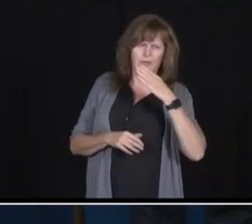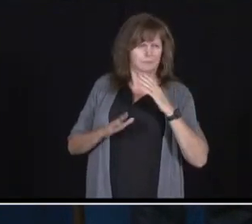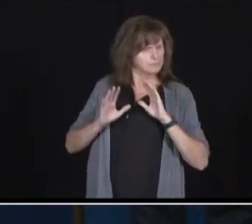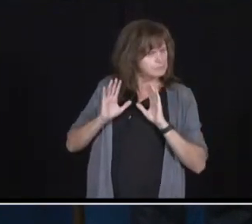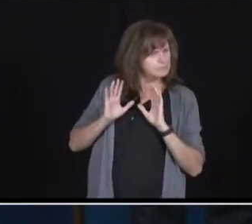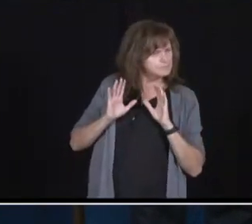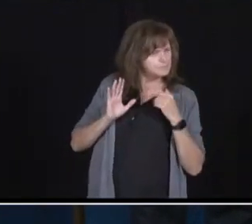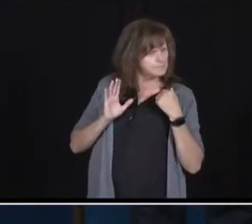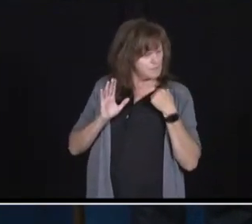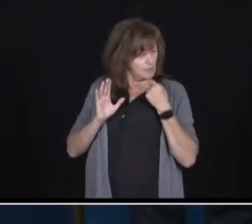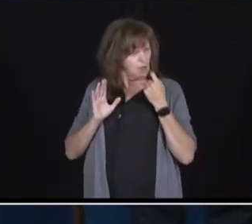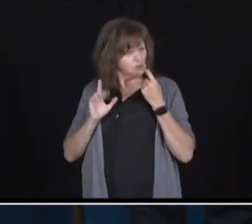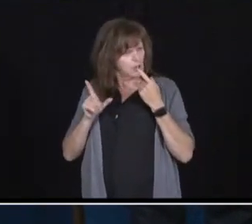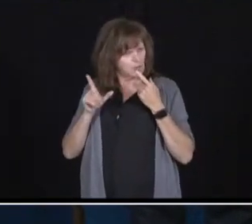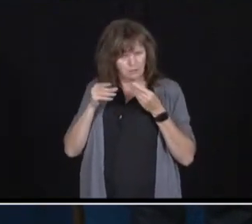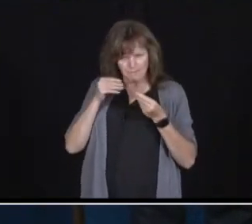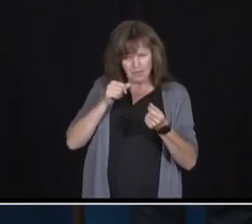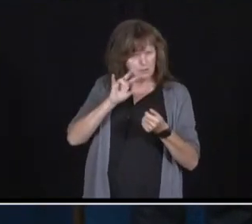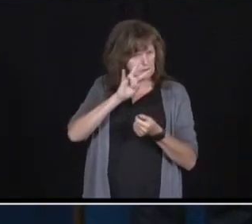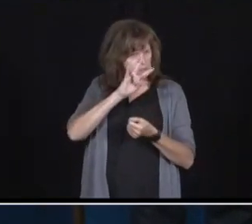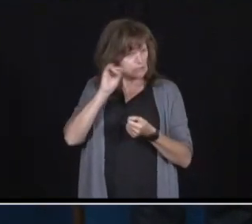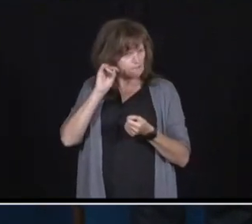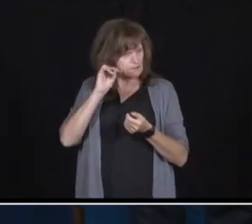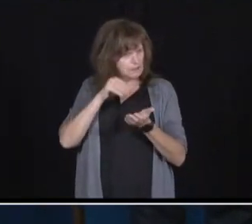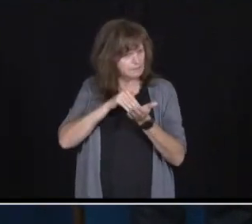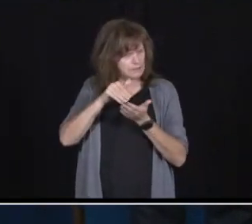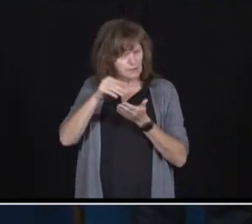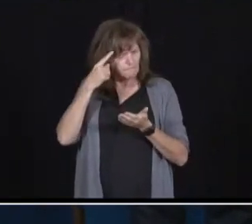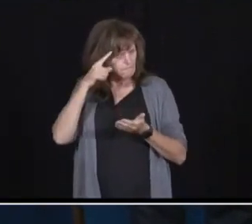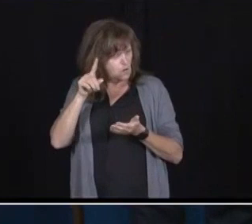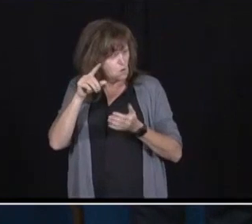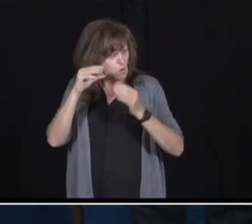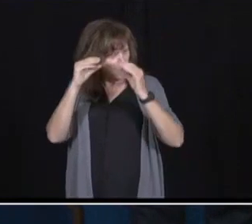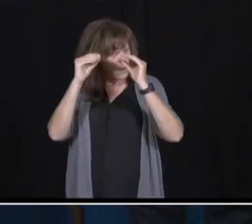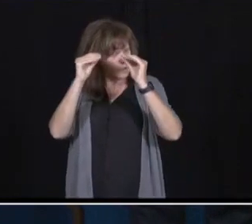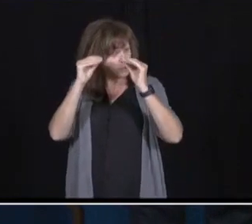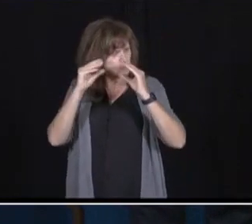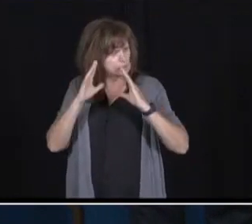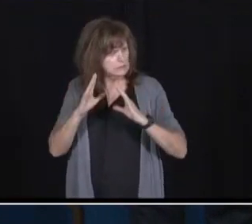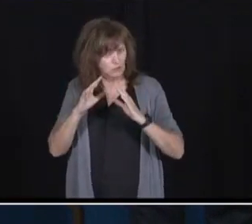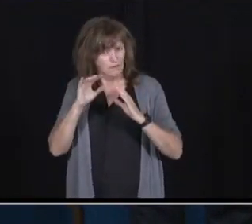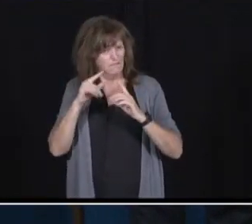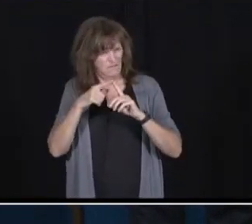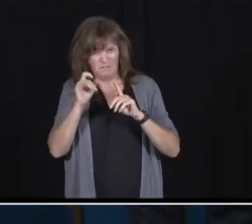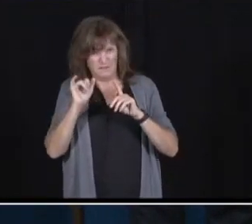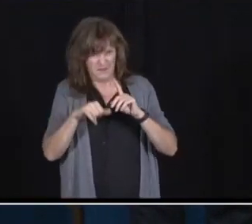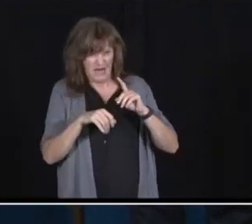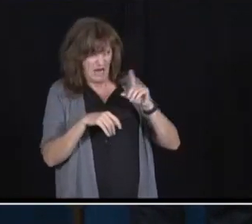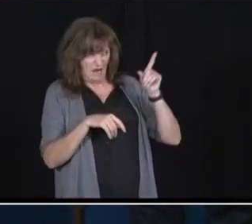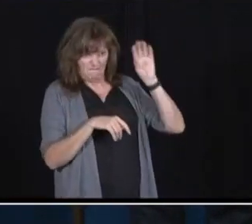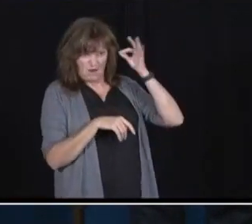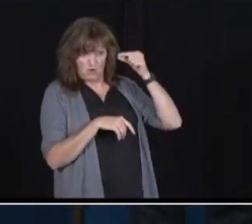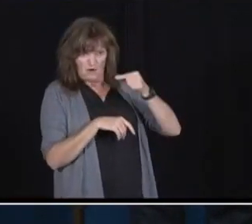First question comes from Carolines and the Globe and Mail. Hi Premier. My understanding is that you are spending $70